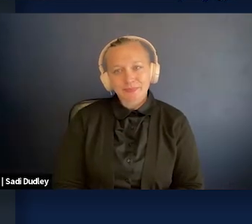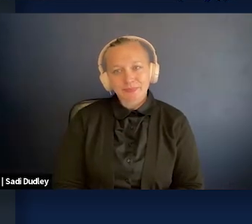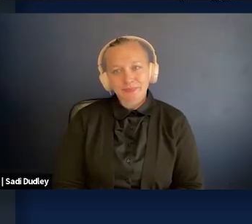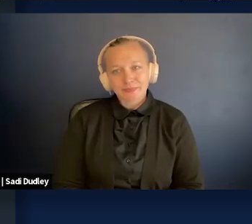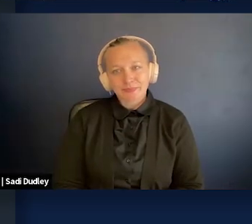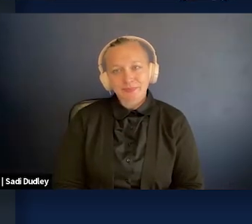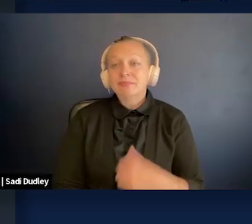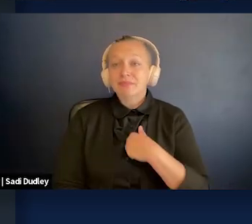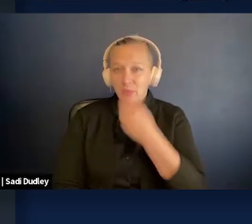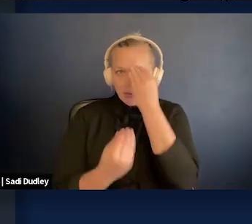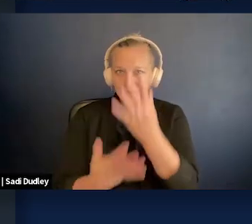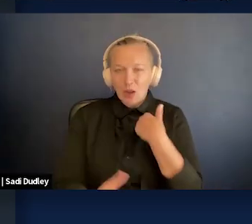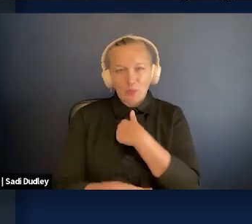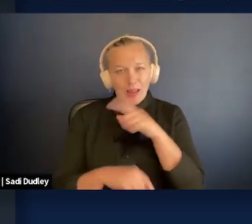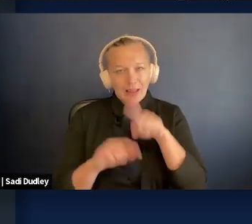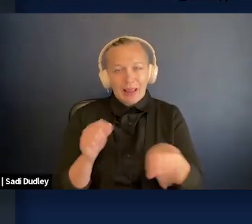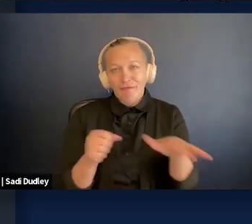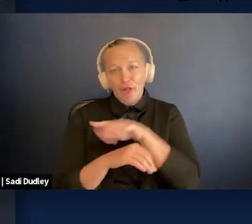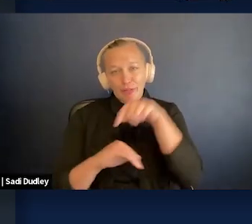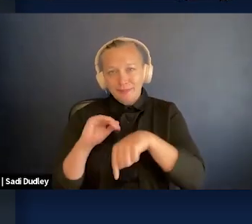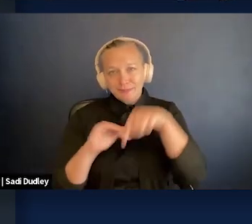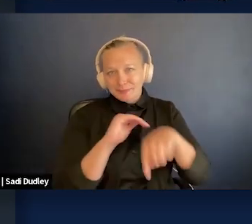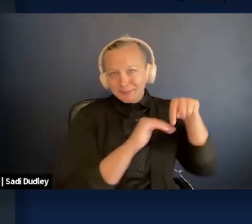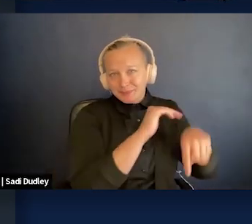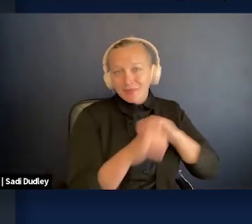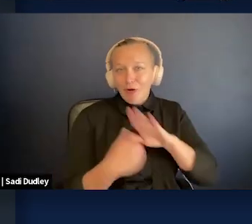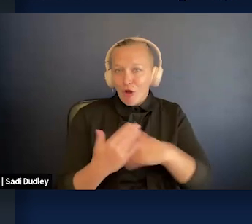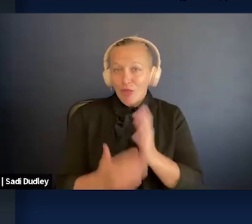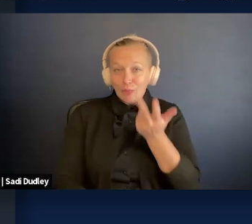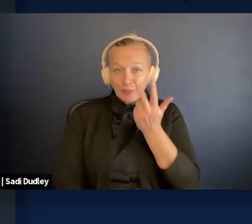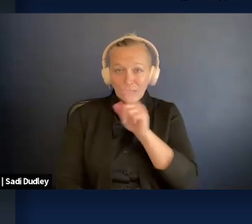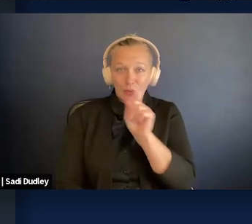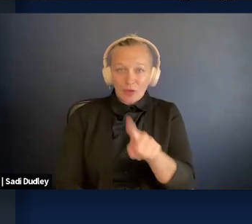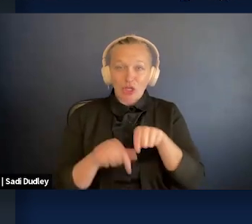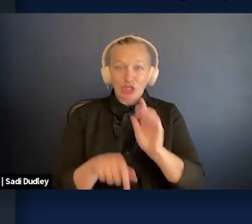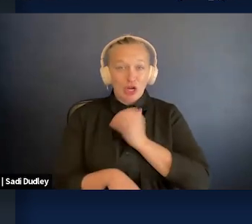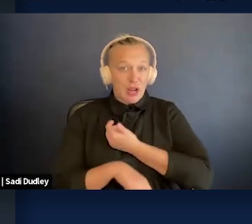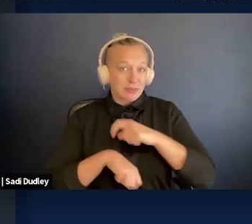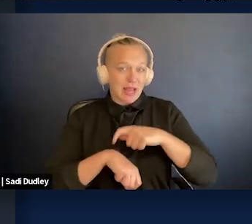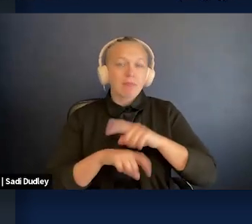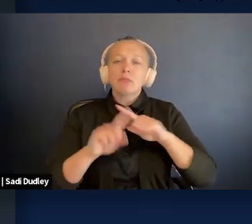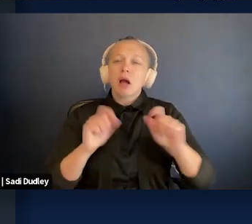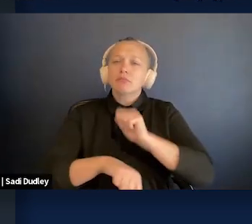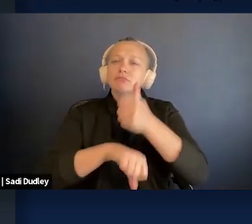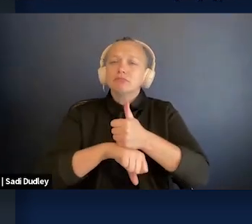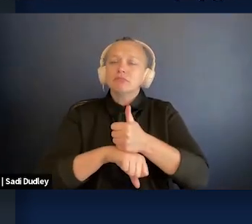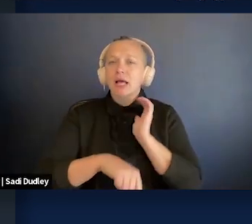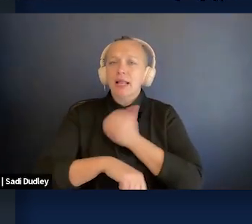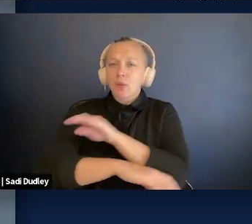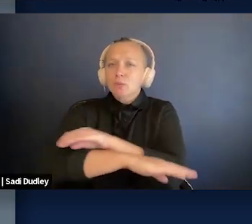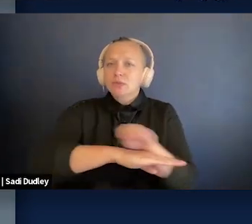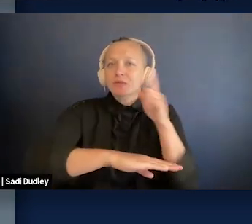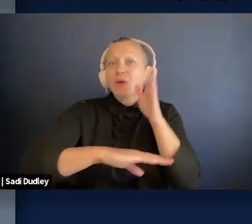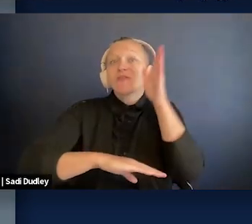I will say right now, we won't be able to fully explore these questions in this time that we have, um, but we want to just set the stage for future exploration.